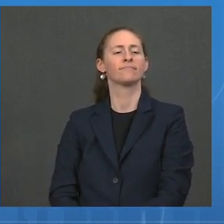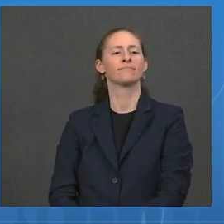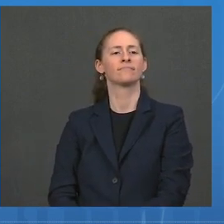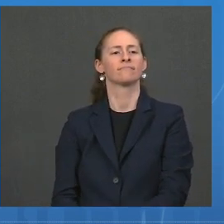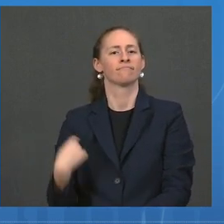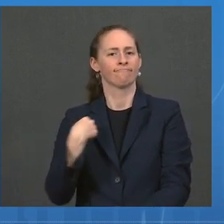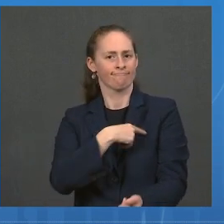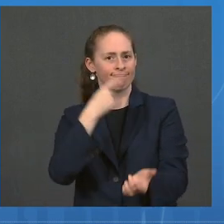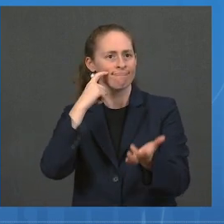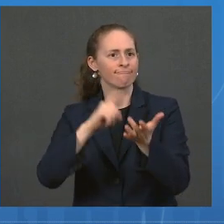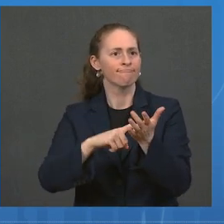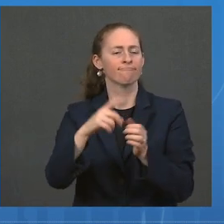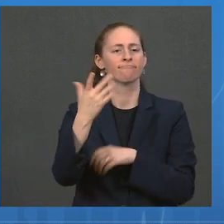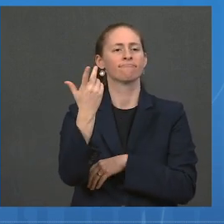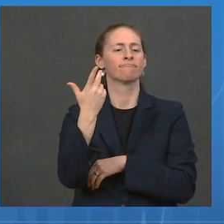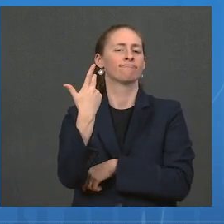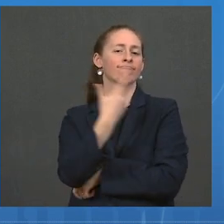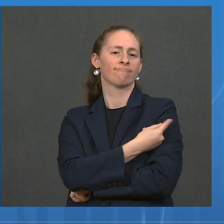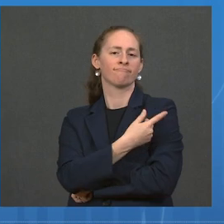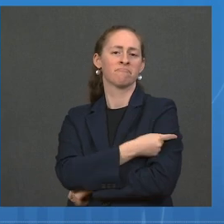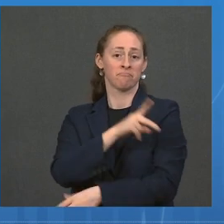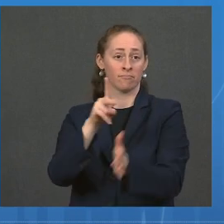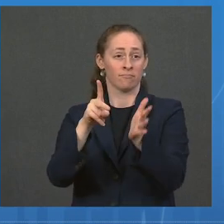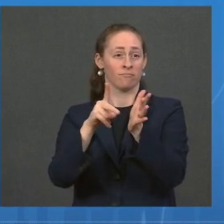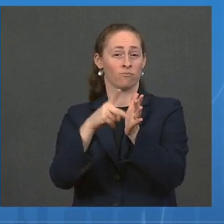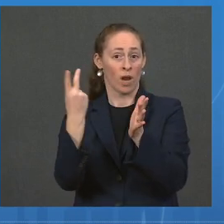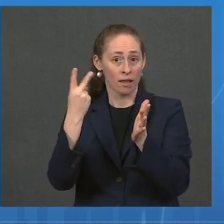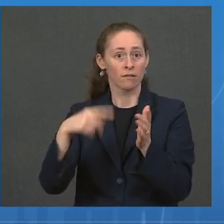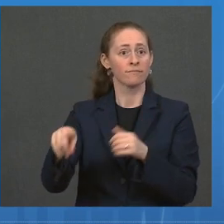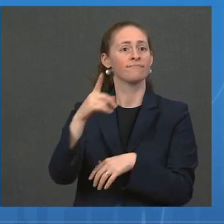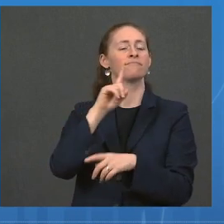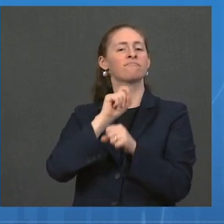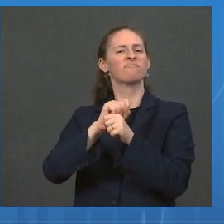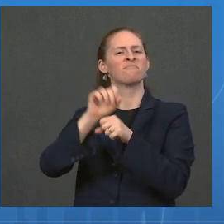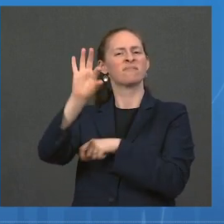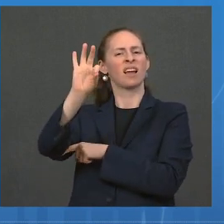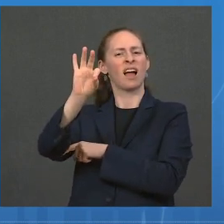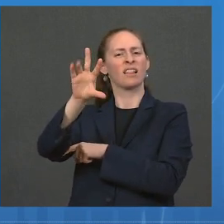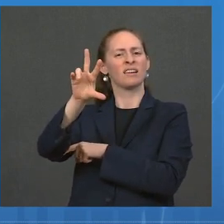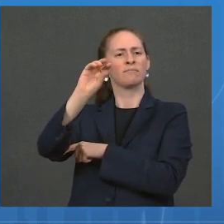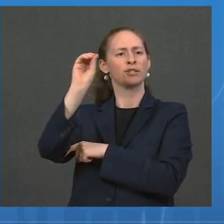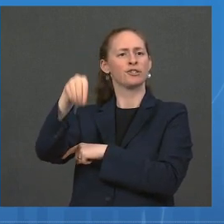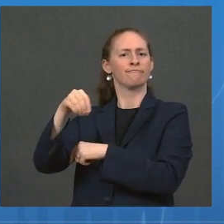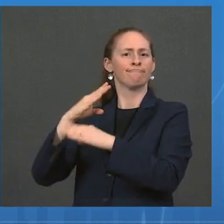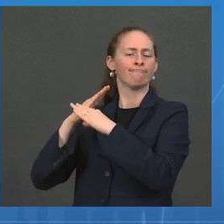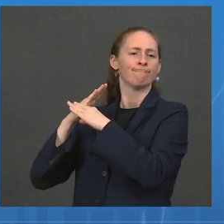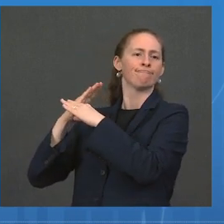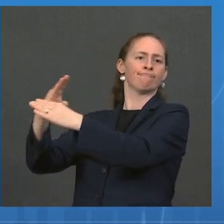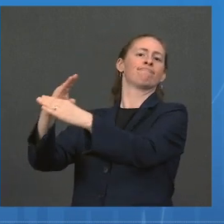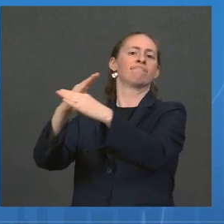was 93 percent effective in preventing COVID-19 hospitalizations among these adolescents.